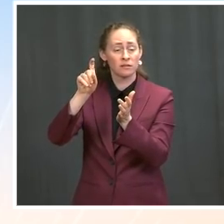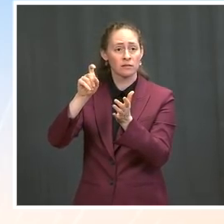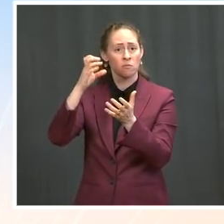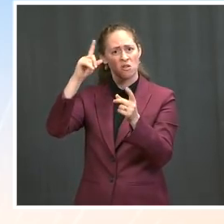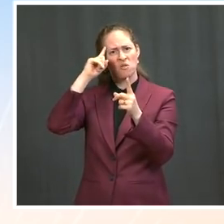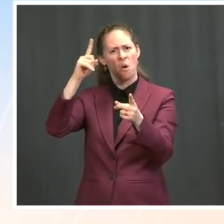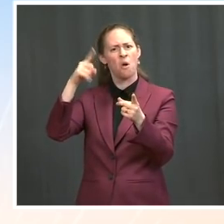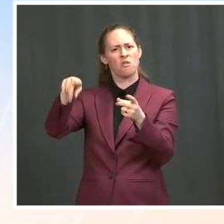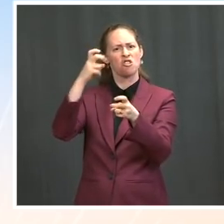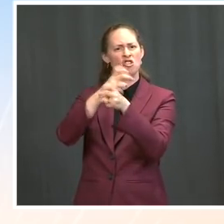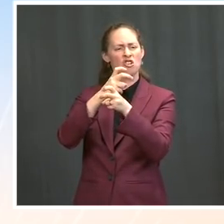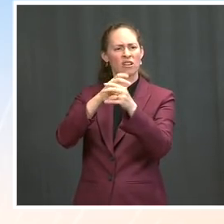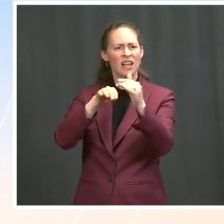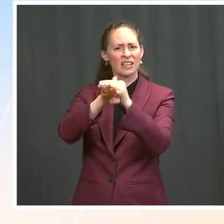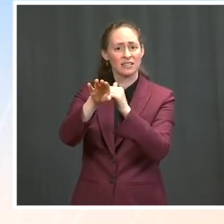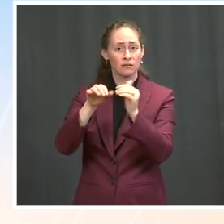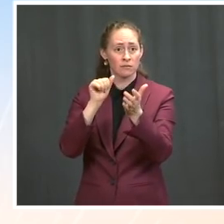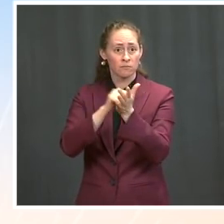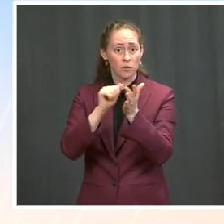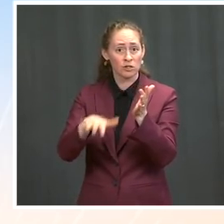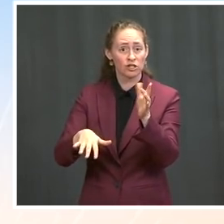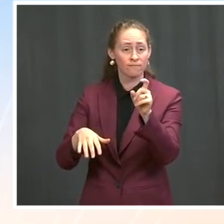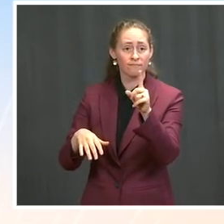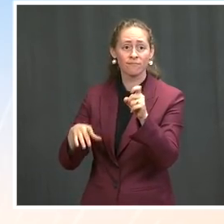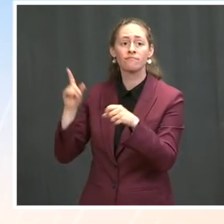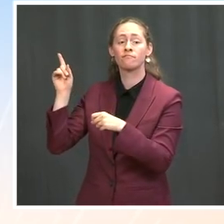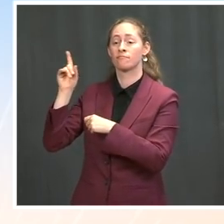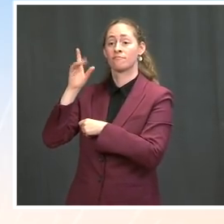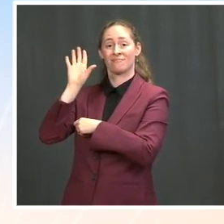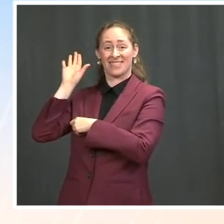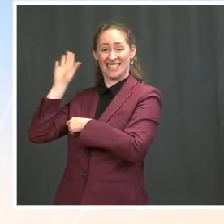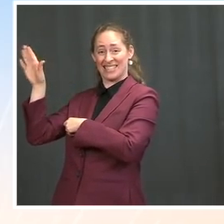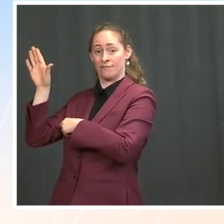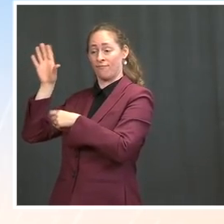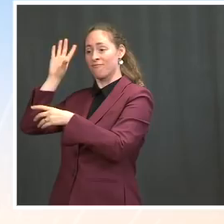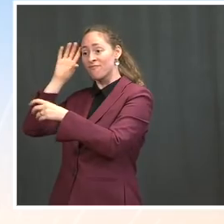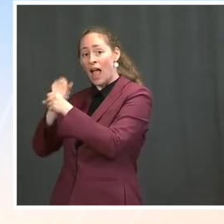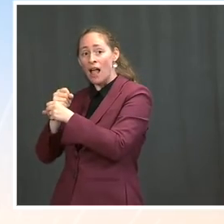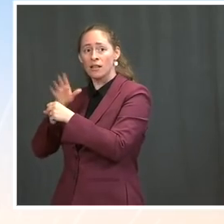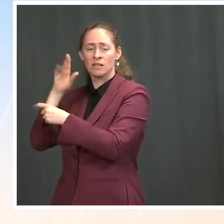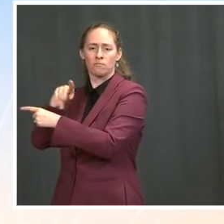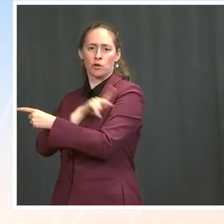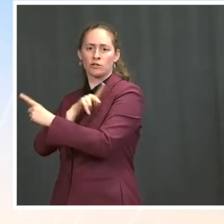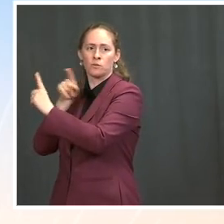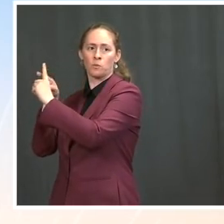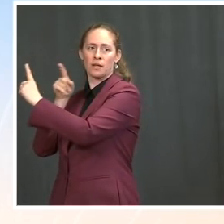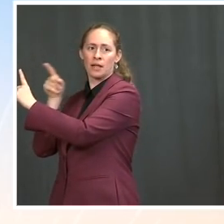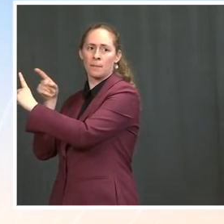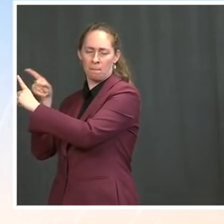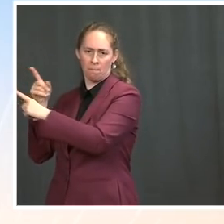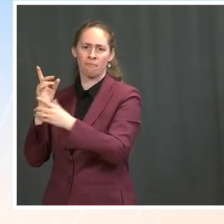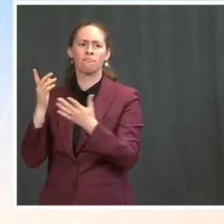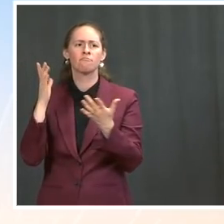Ms. Psaki: Again, that the President's faith is personal. It's something that has helped guide him through some challenging moments in his life.